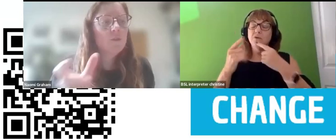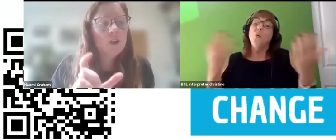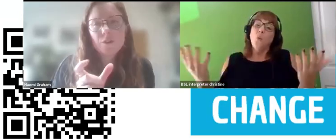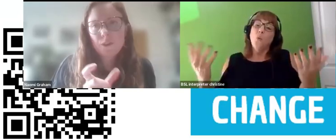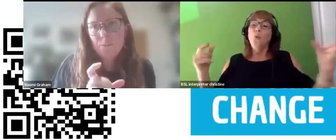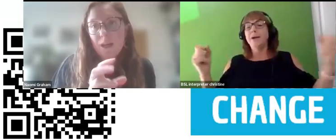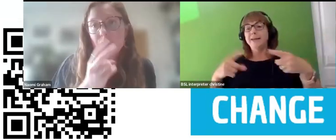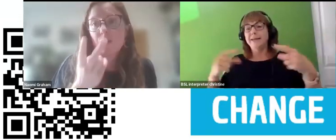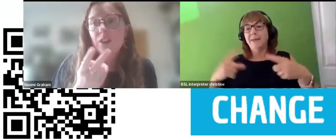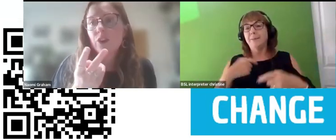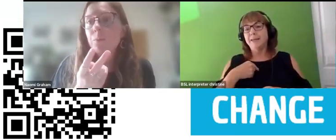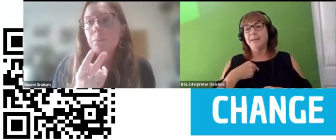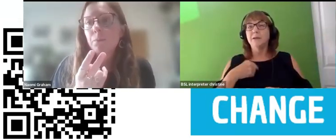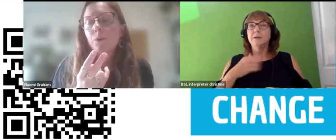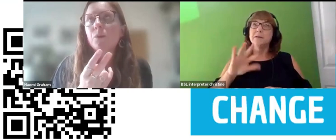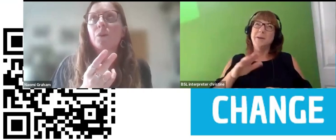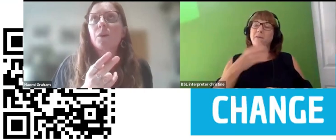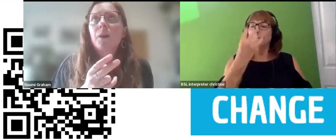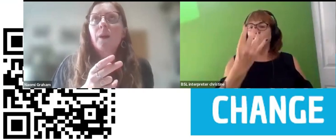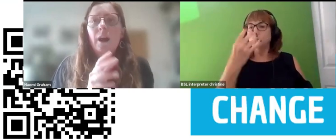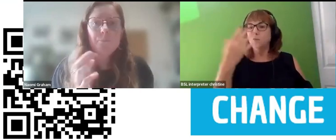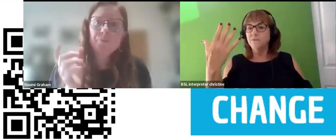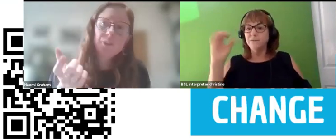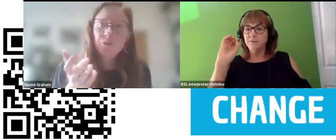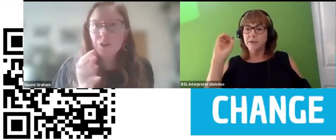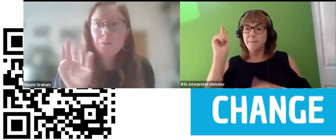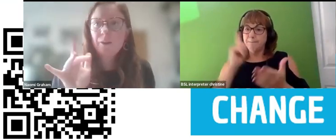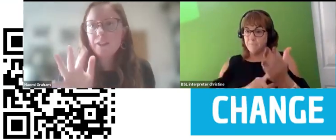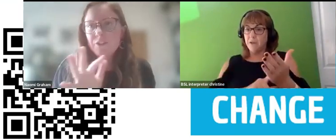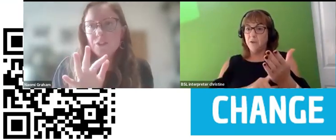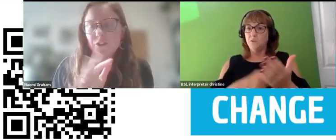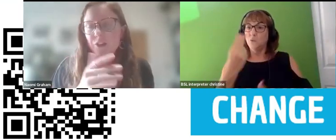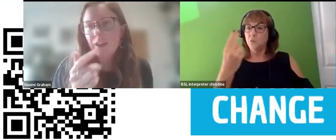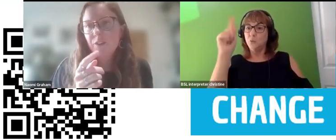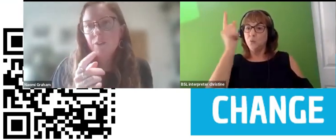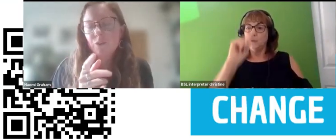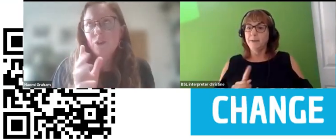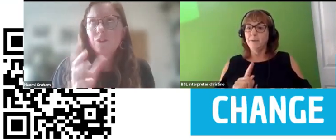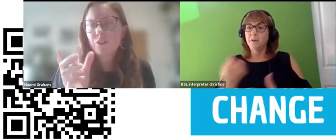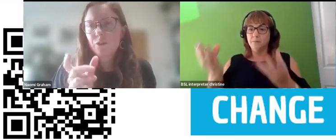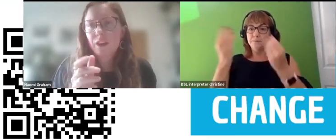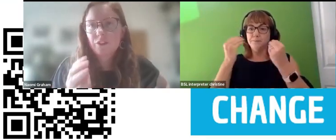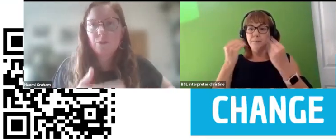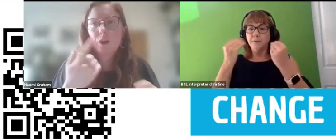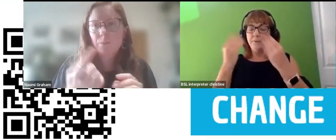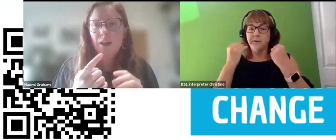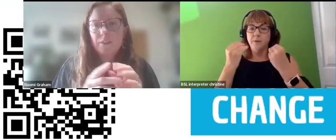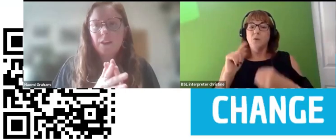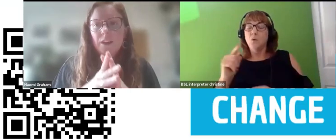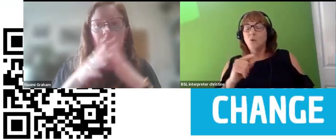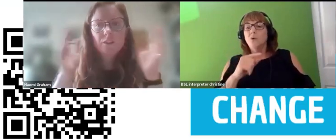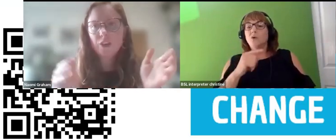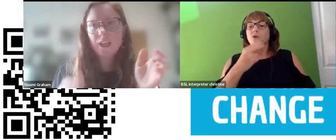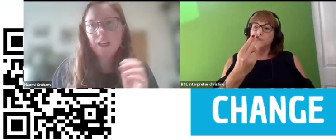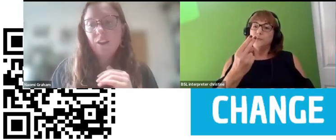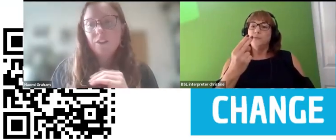450 pounds to train two people or 200 pounds to train, 200 to 300 one person training in